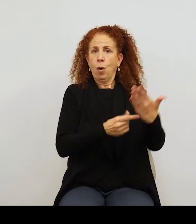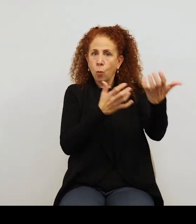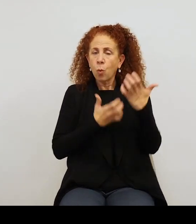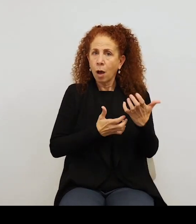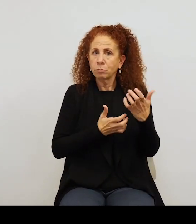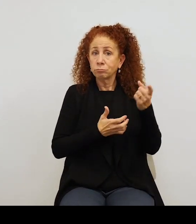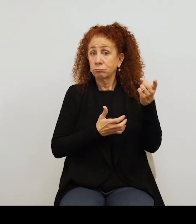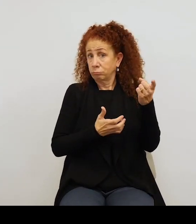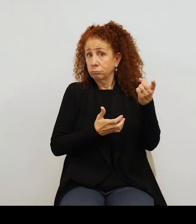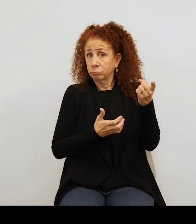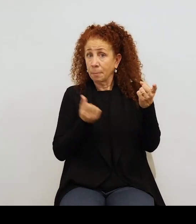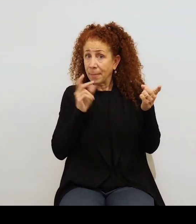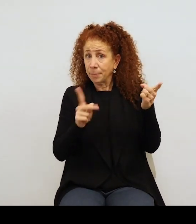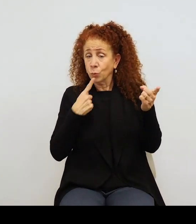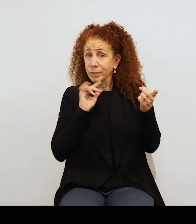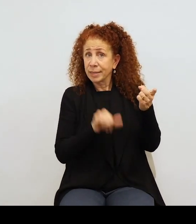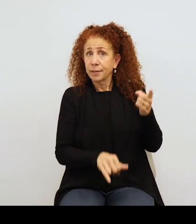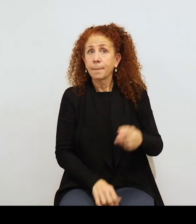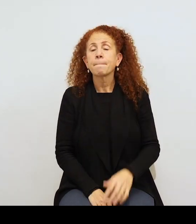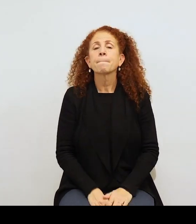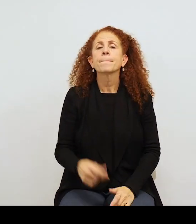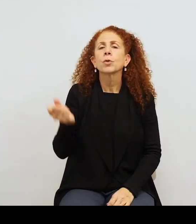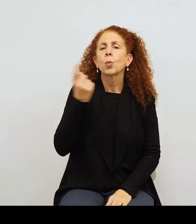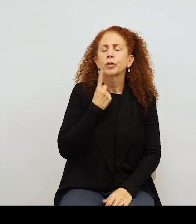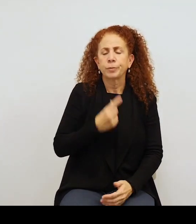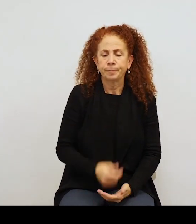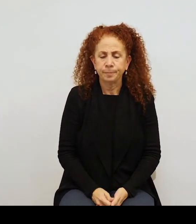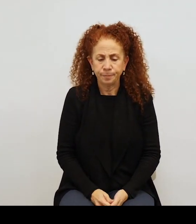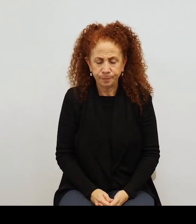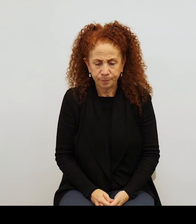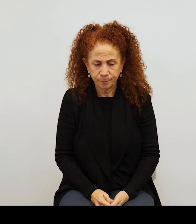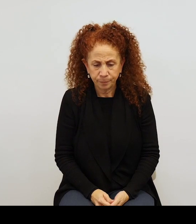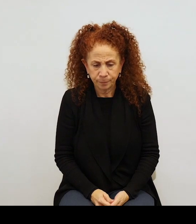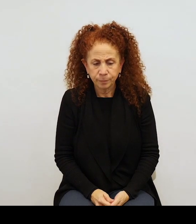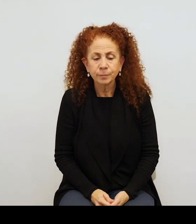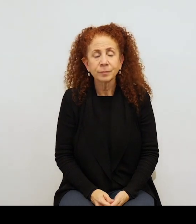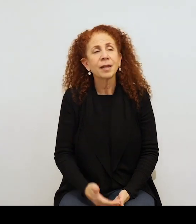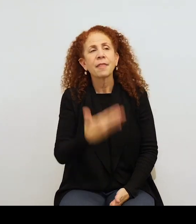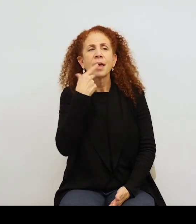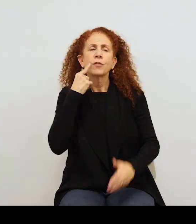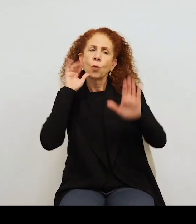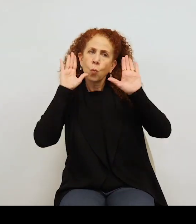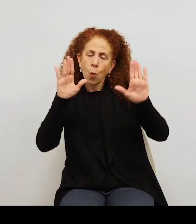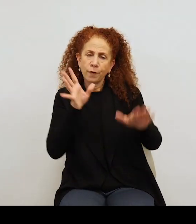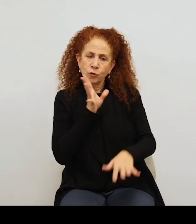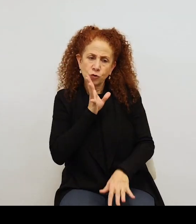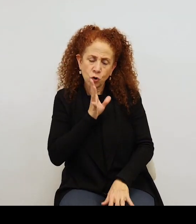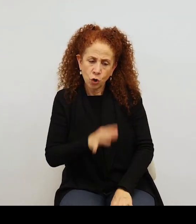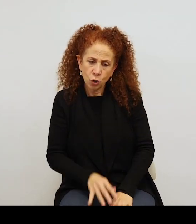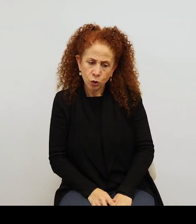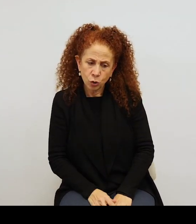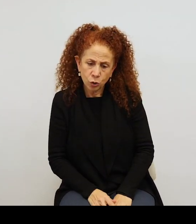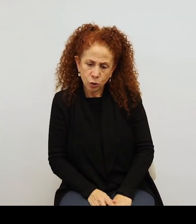we want, right? Yes. Thank you for your wonderful talk. I wanted to ask you to see a little bit more